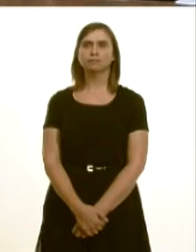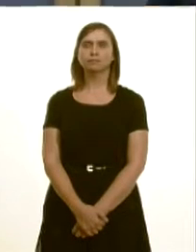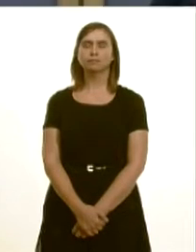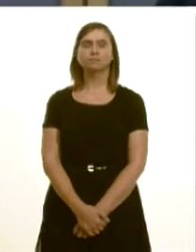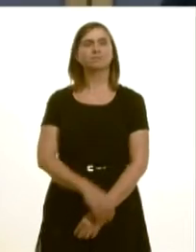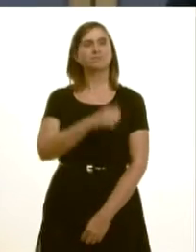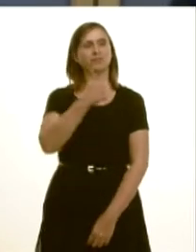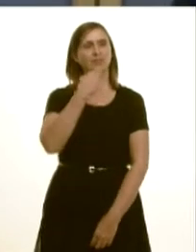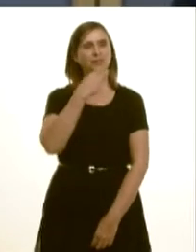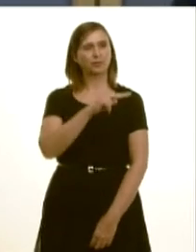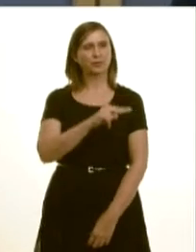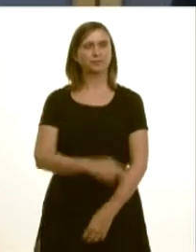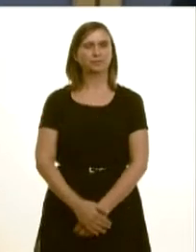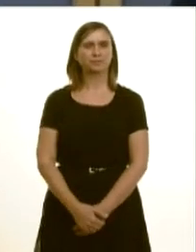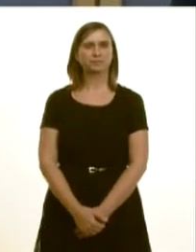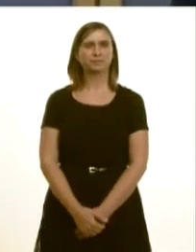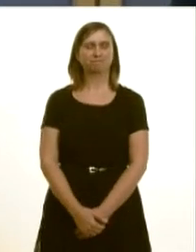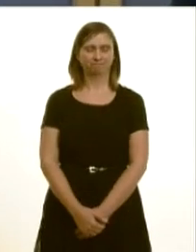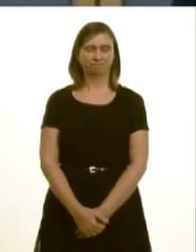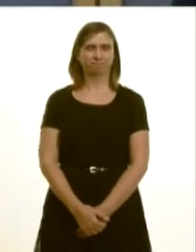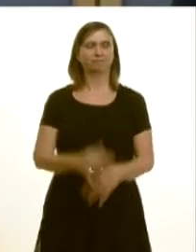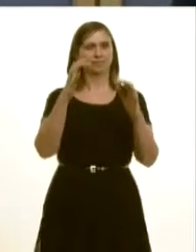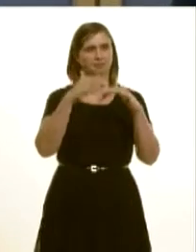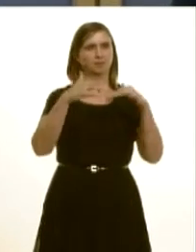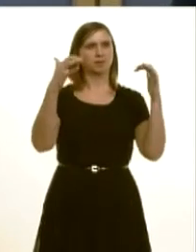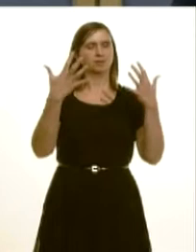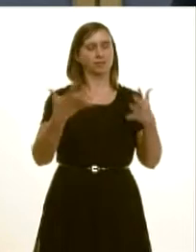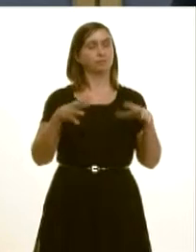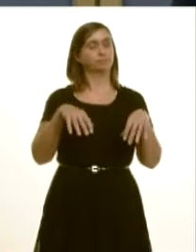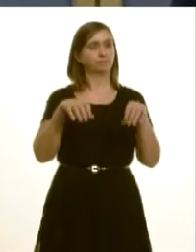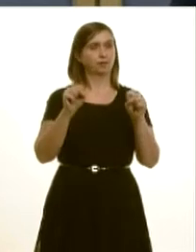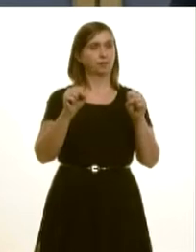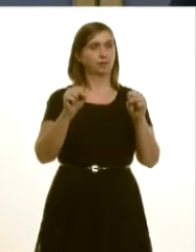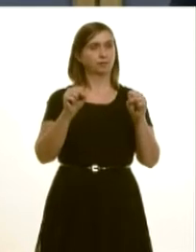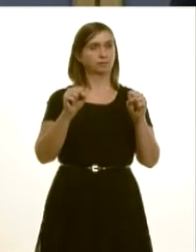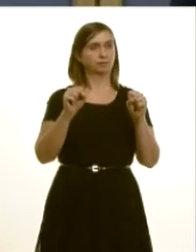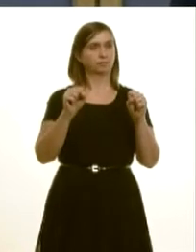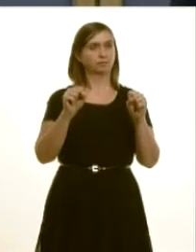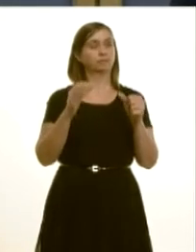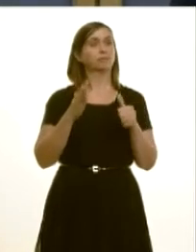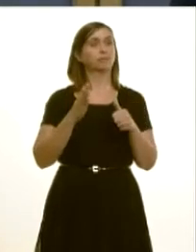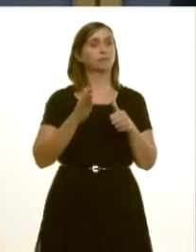Y Llywydd / The Presiding Officer: Good afternoon. The National Assembly for Wales is now in